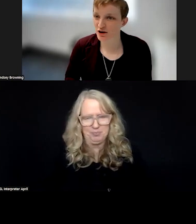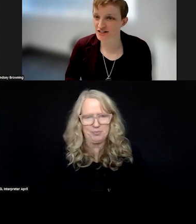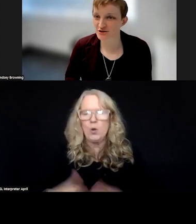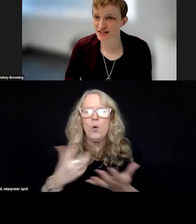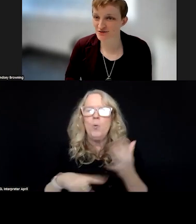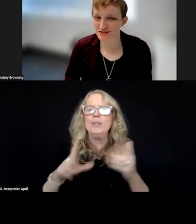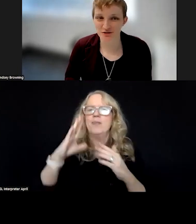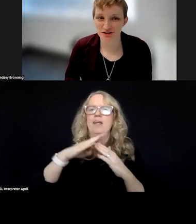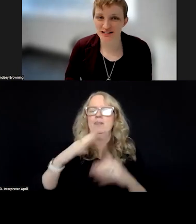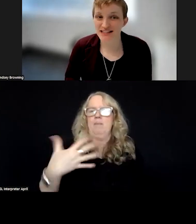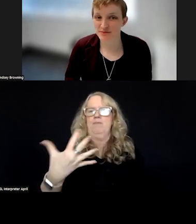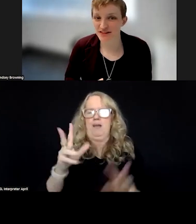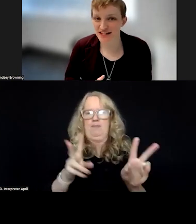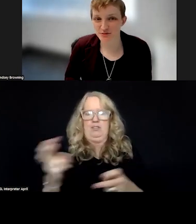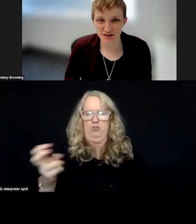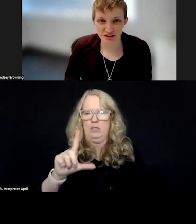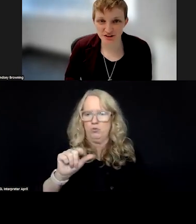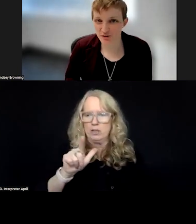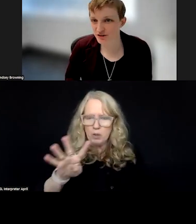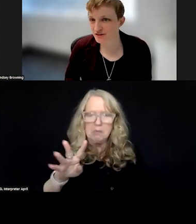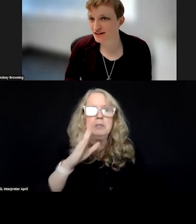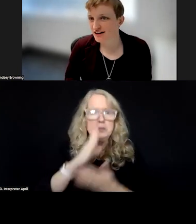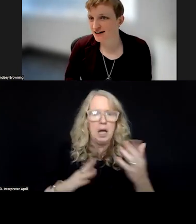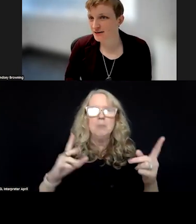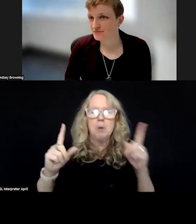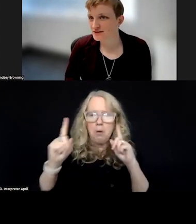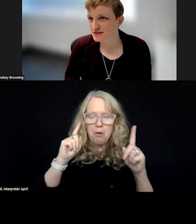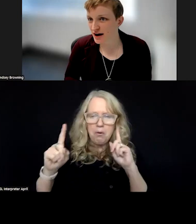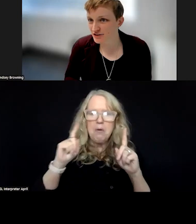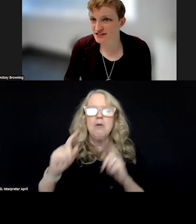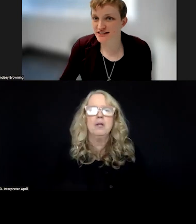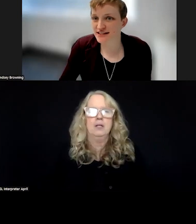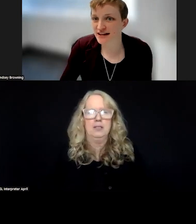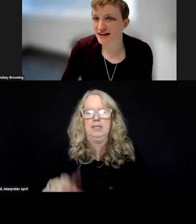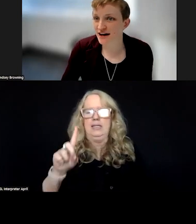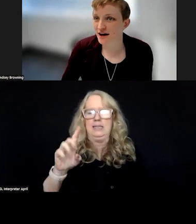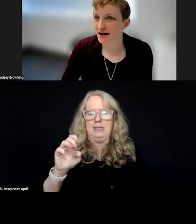WATCH IN 2024. SOME OF THE THINGS THAT WE HEARD FROM DEMOCRACY.